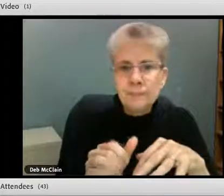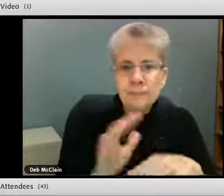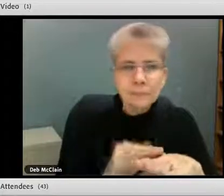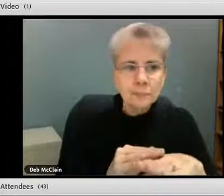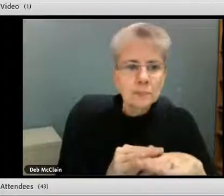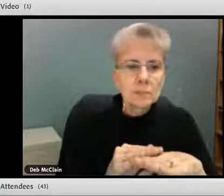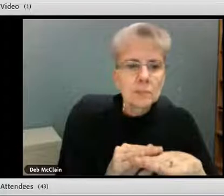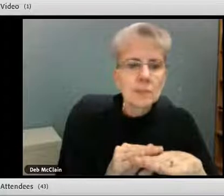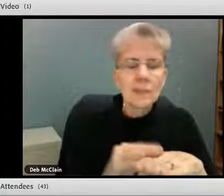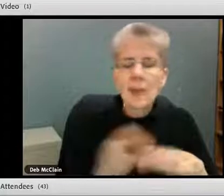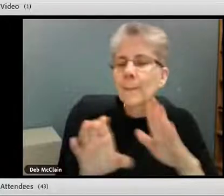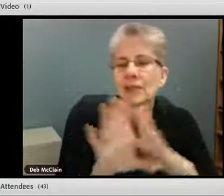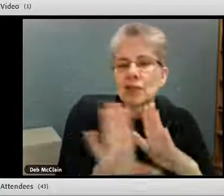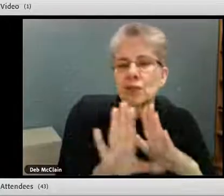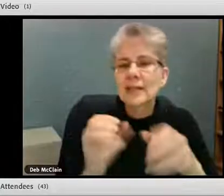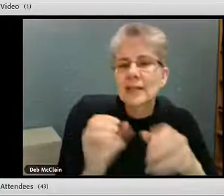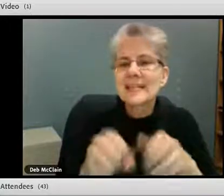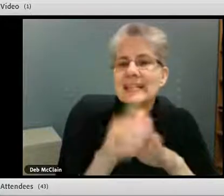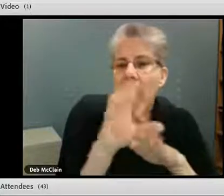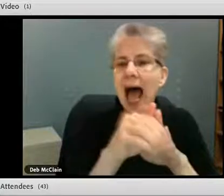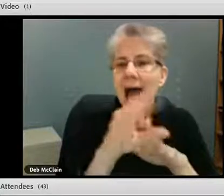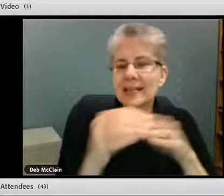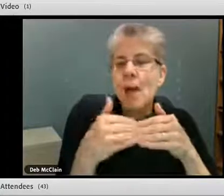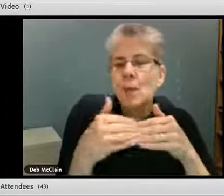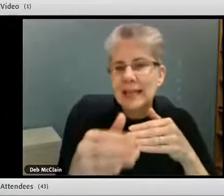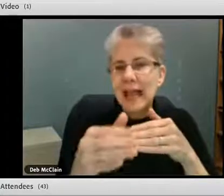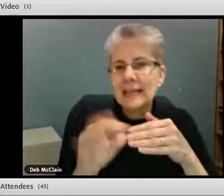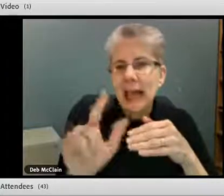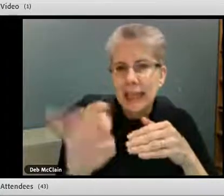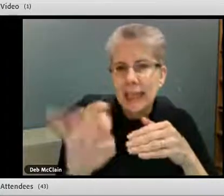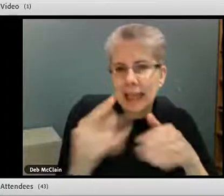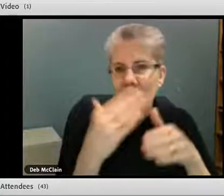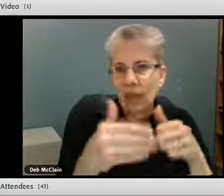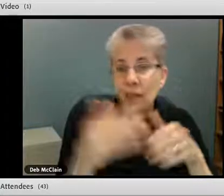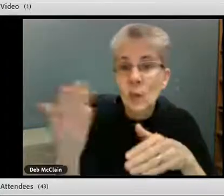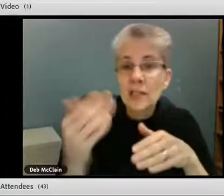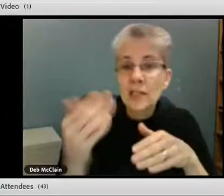I will send you a link at the end of the presentation so you can download this entire presentation